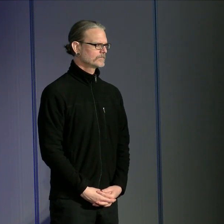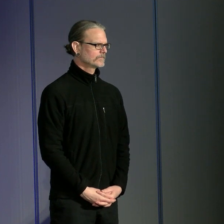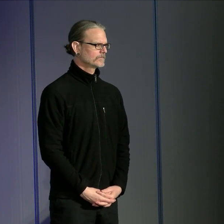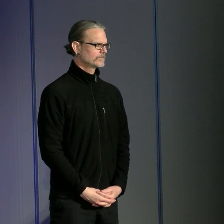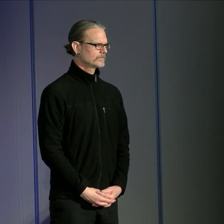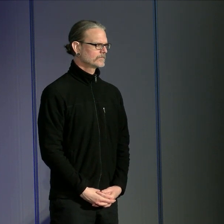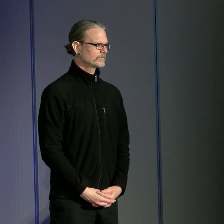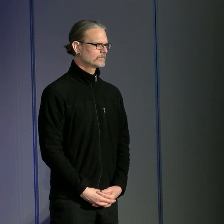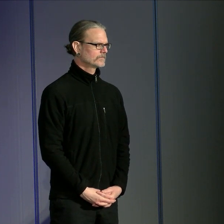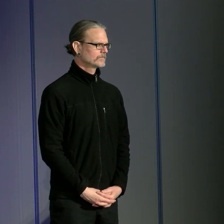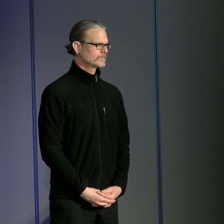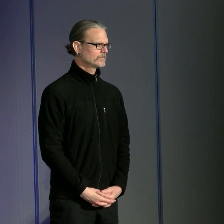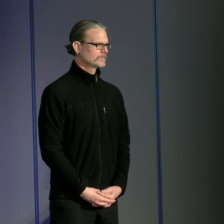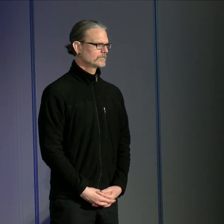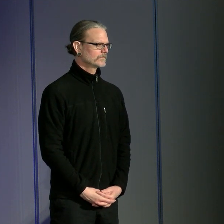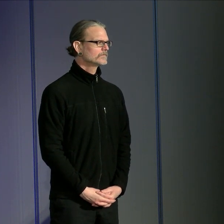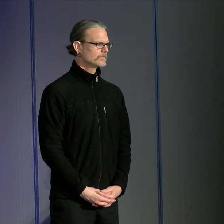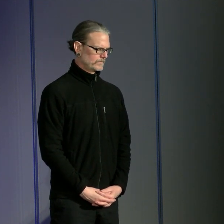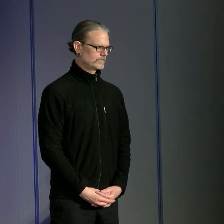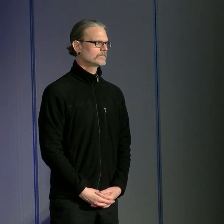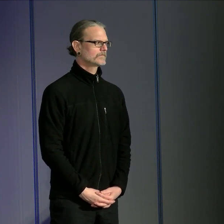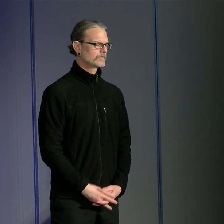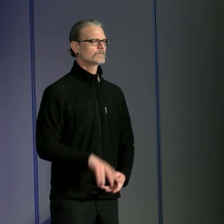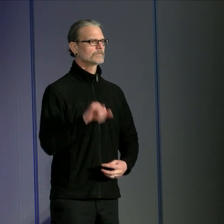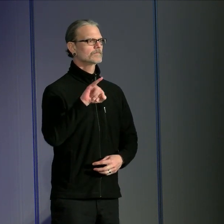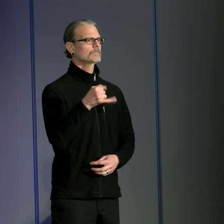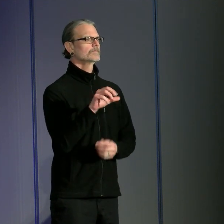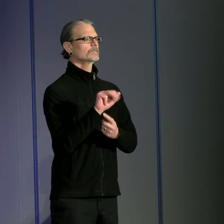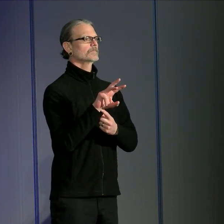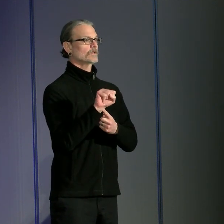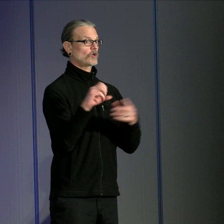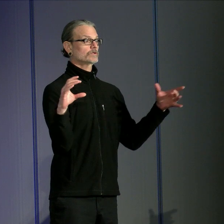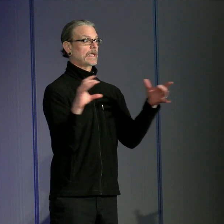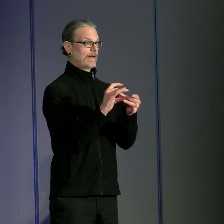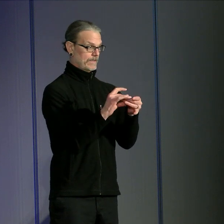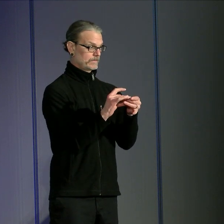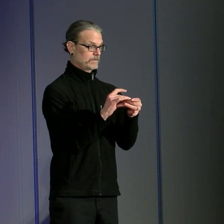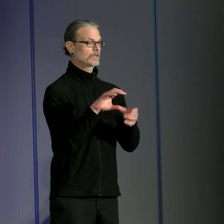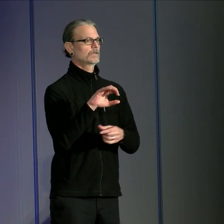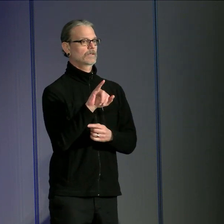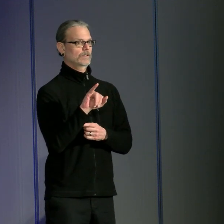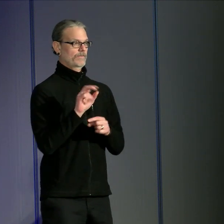So as I mentioned with JAWS Connect, the JAWS user comes to the site we're monitoring, the